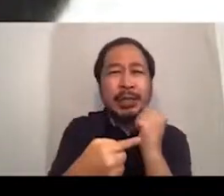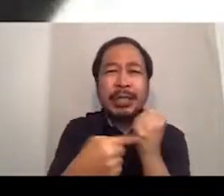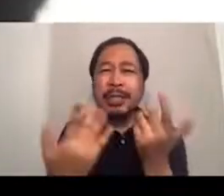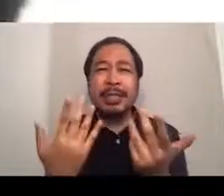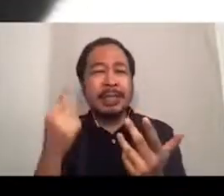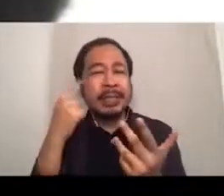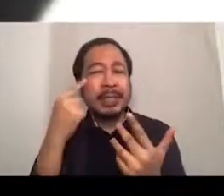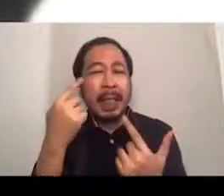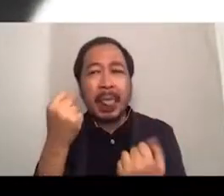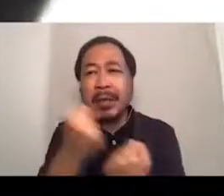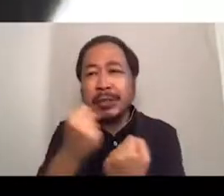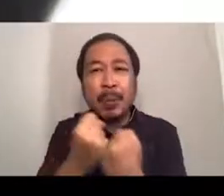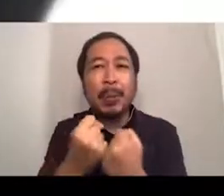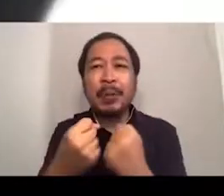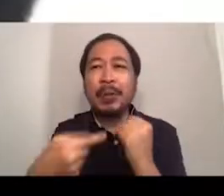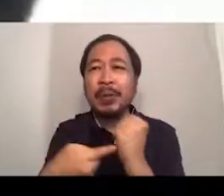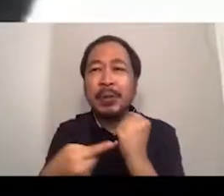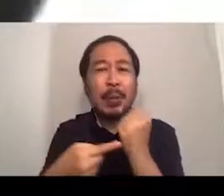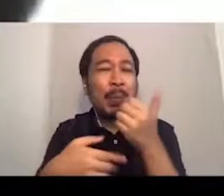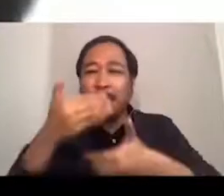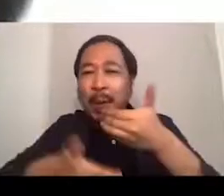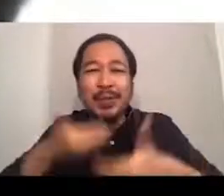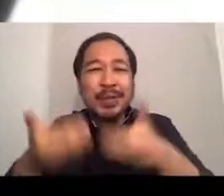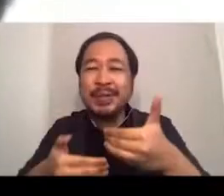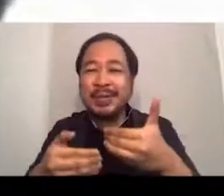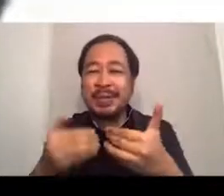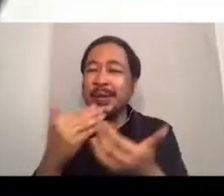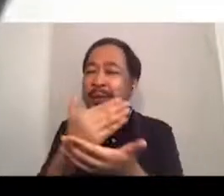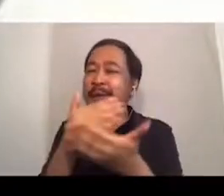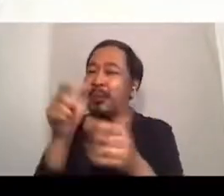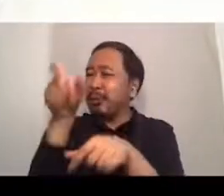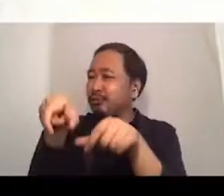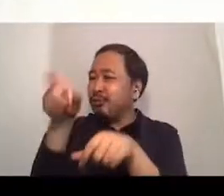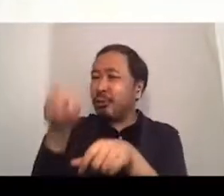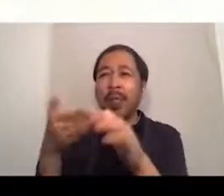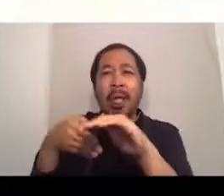require assessments, and require hands-on.